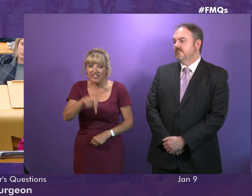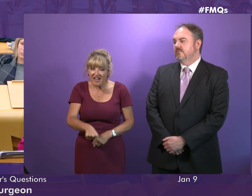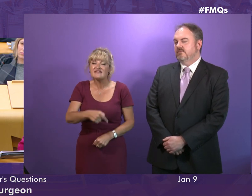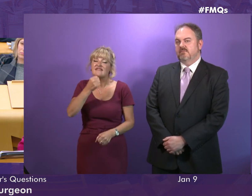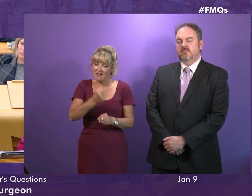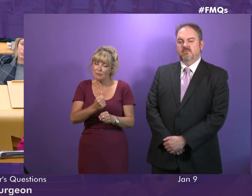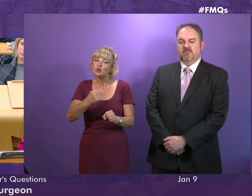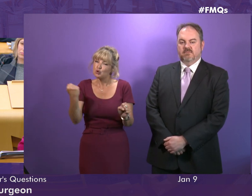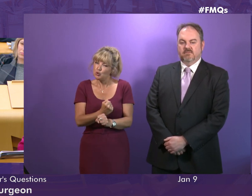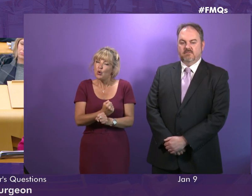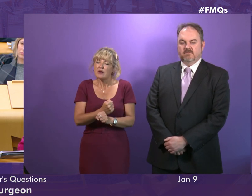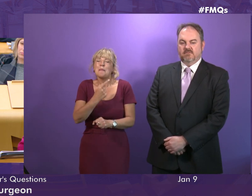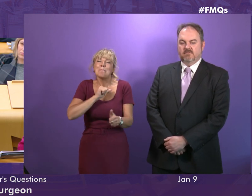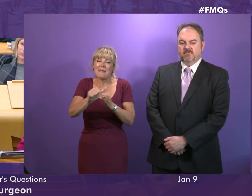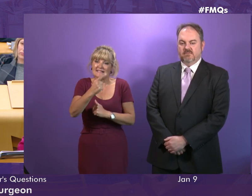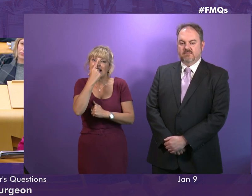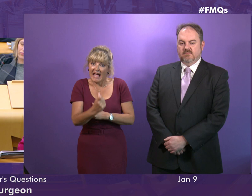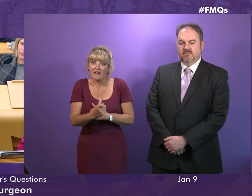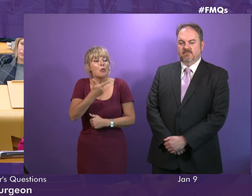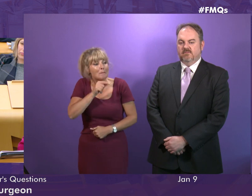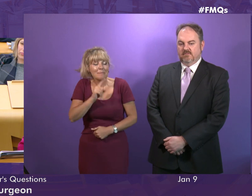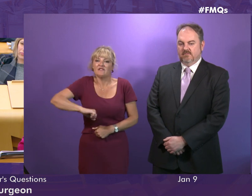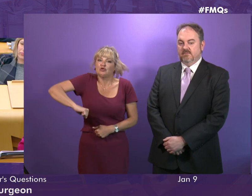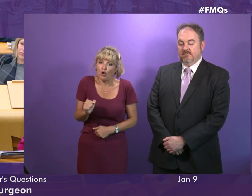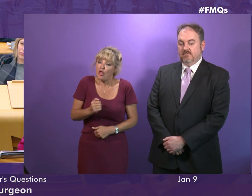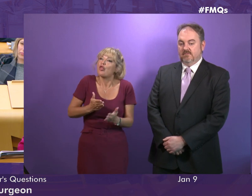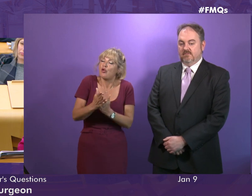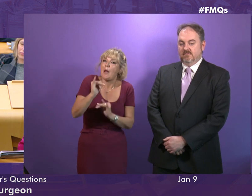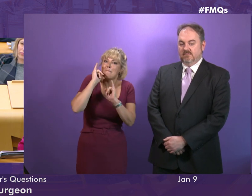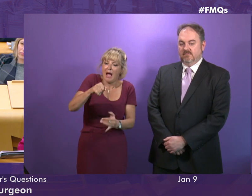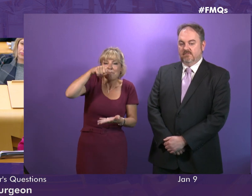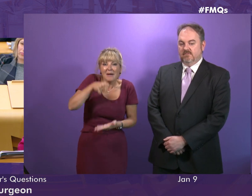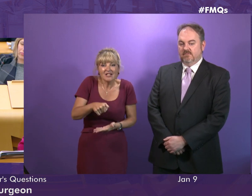the job of delivering the best that we can for people across Scotland. That is probably